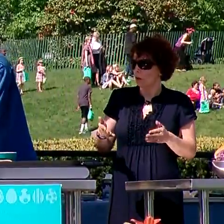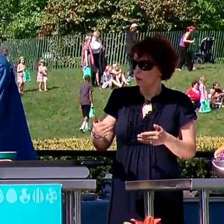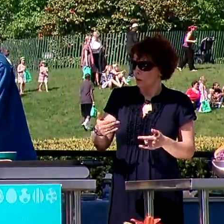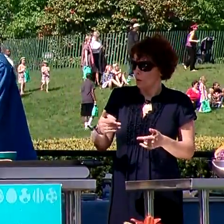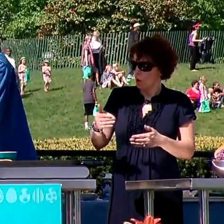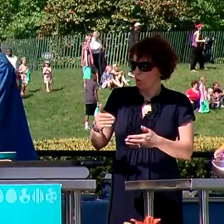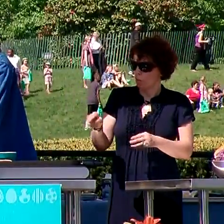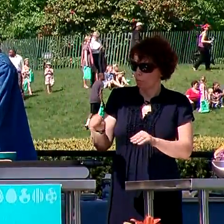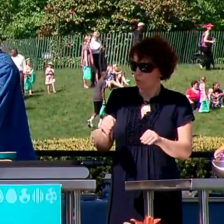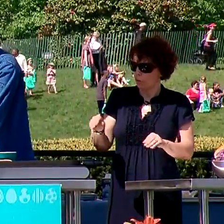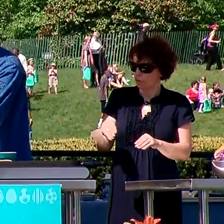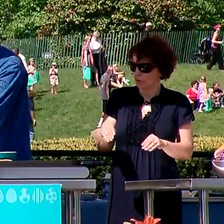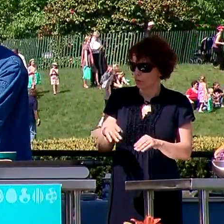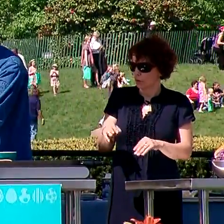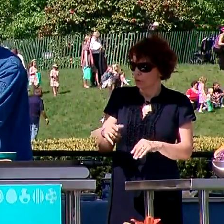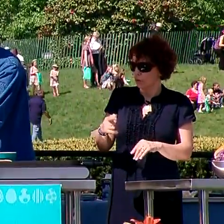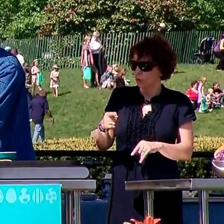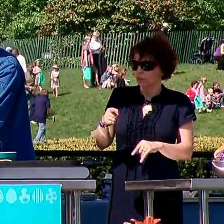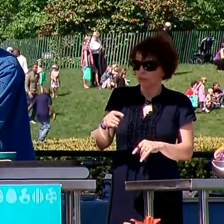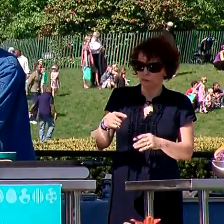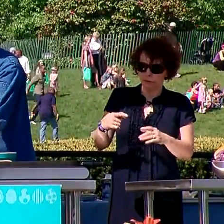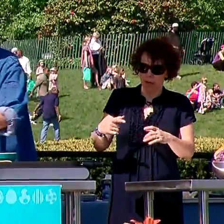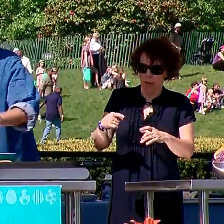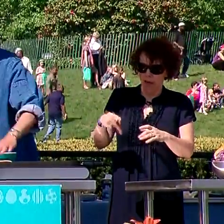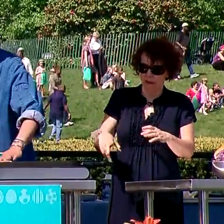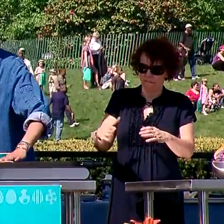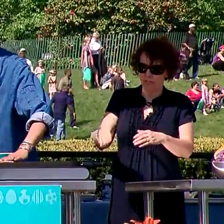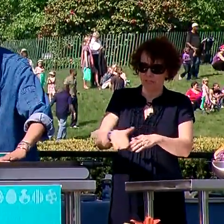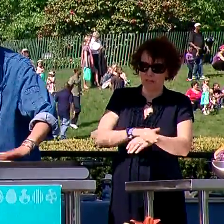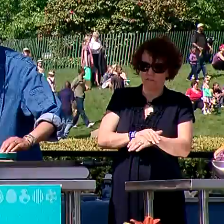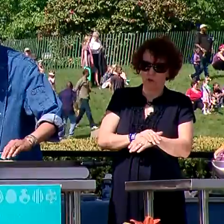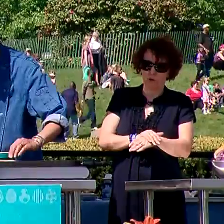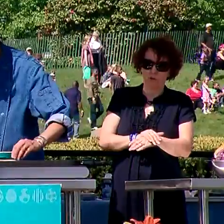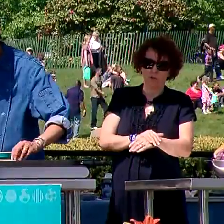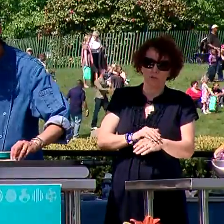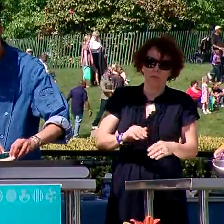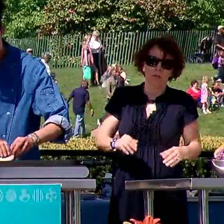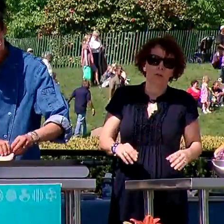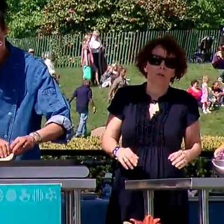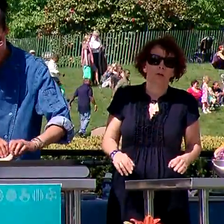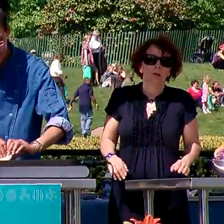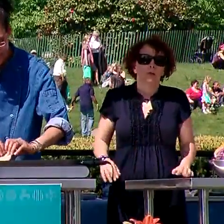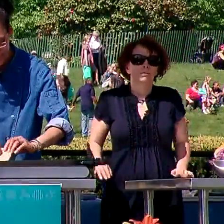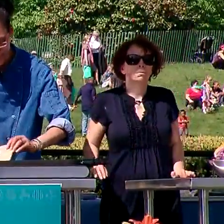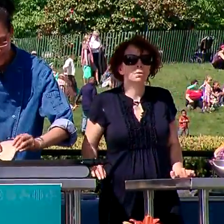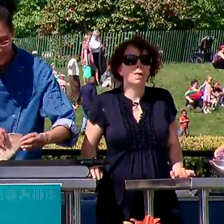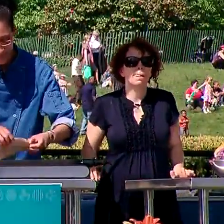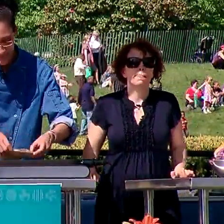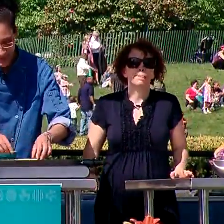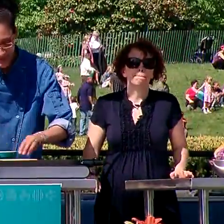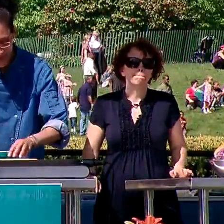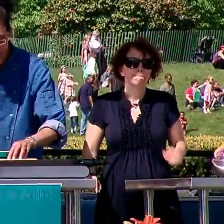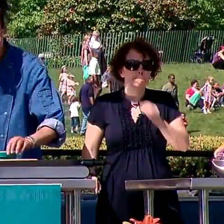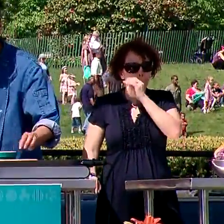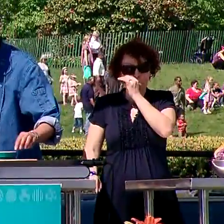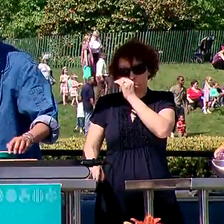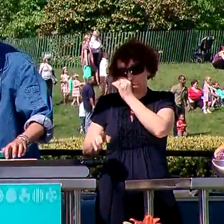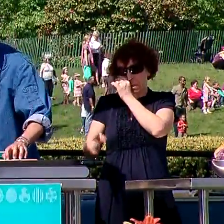spread your veggies around. This is looking really good.